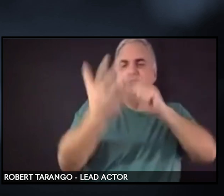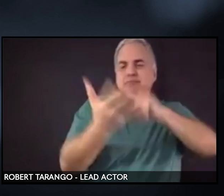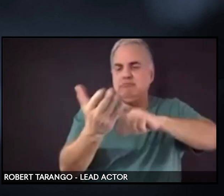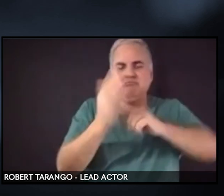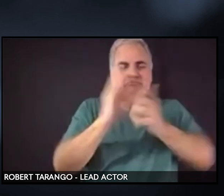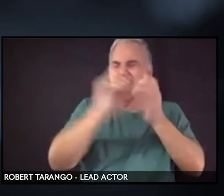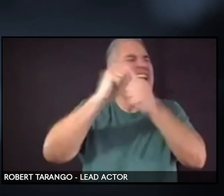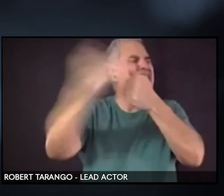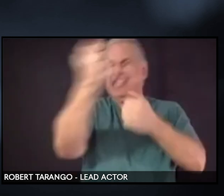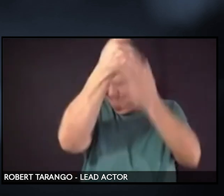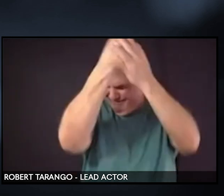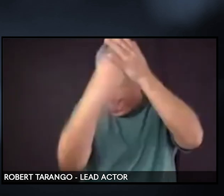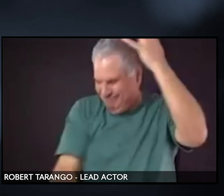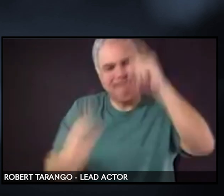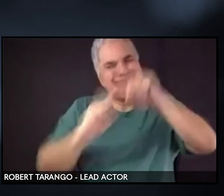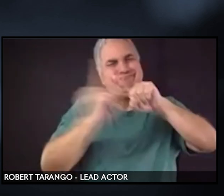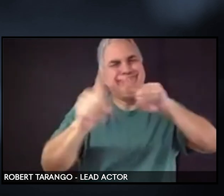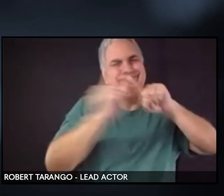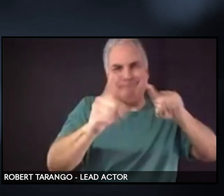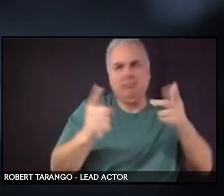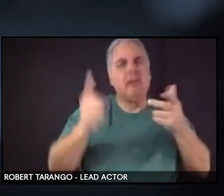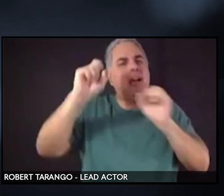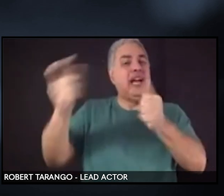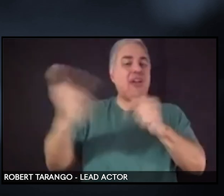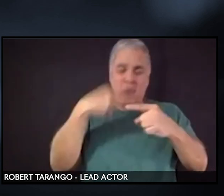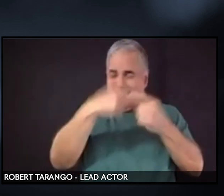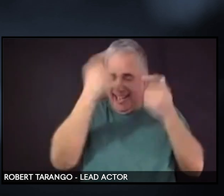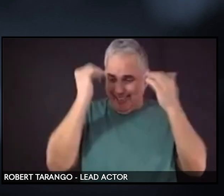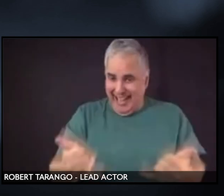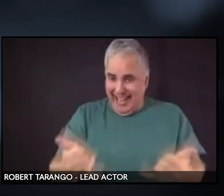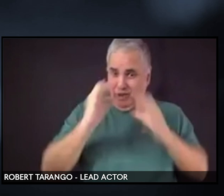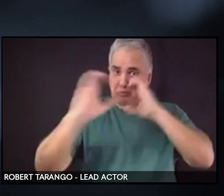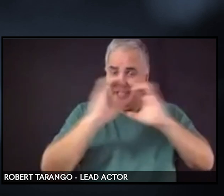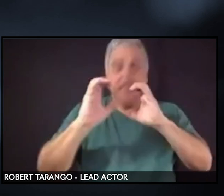talking to people of different abilities or different ways of communicating. And